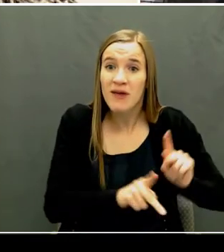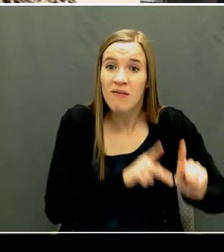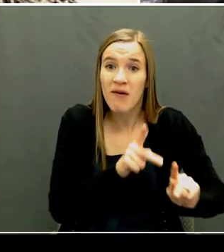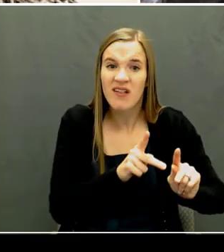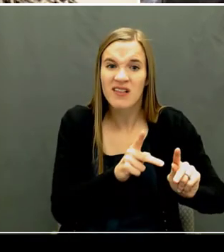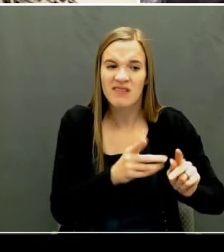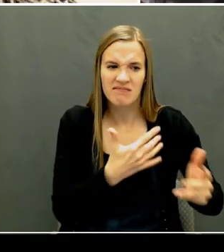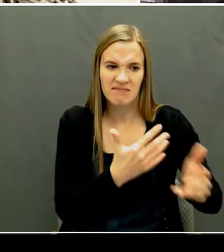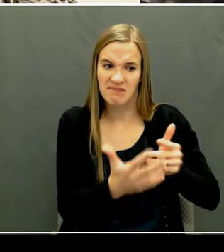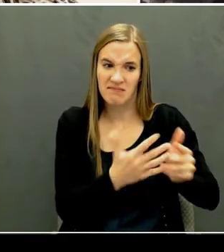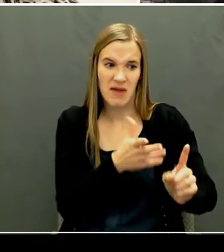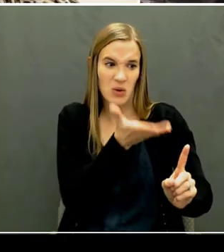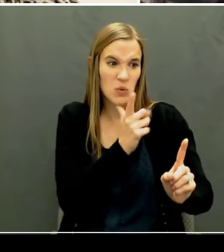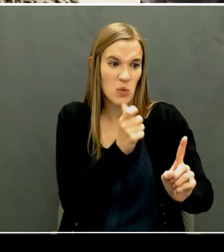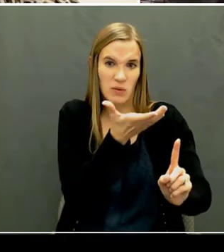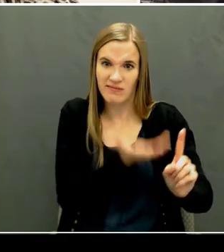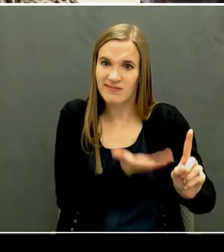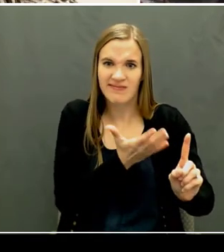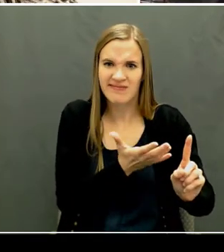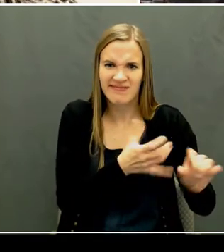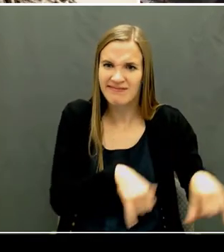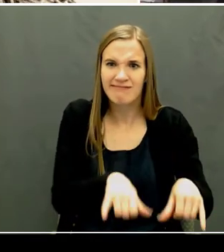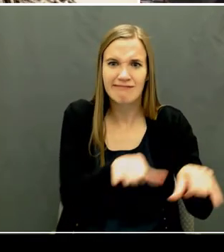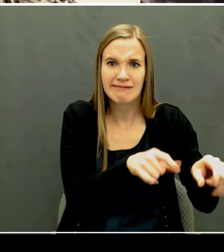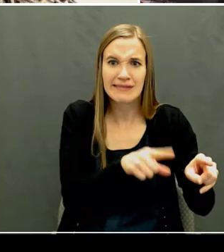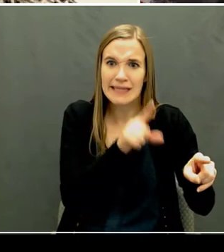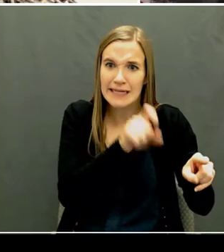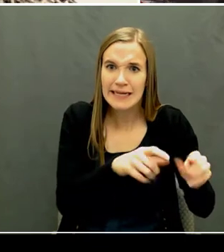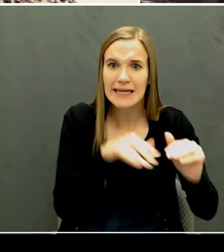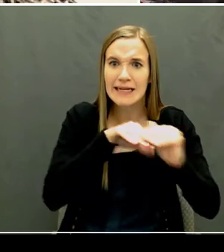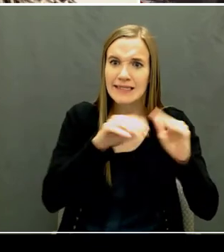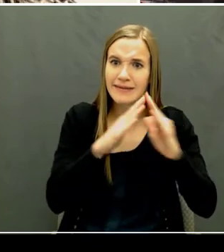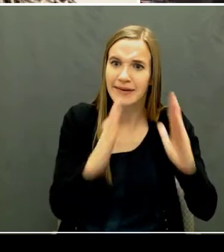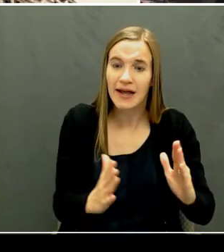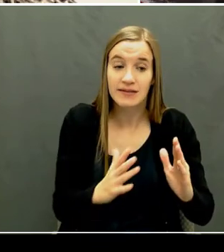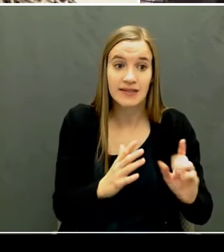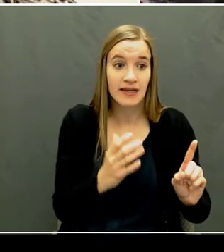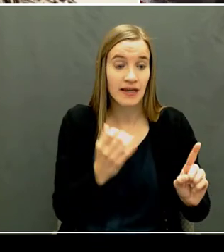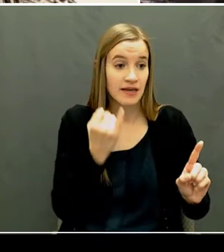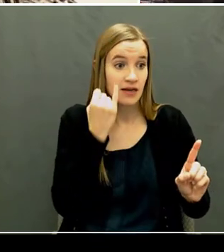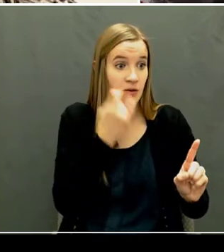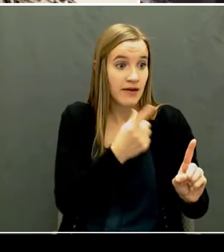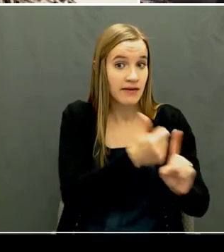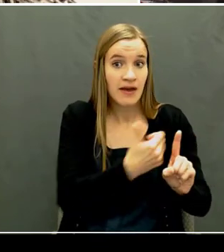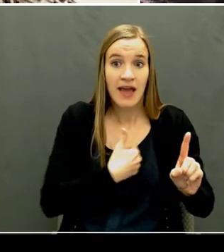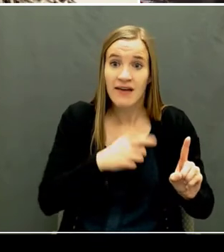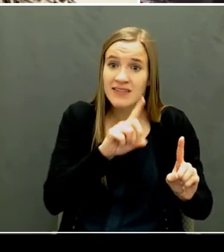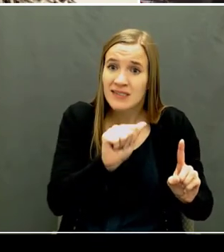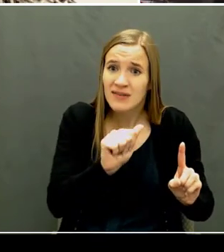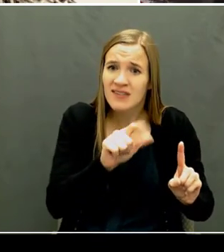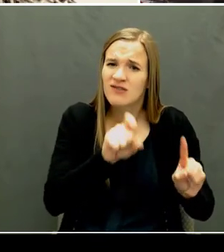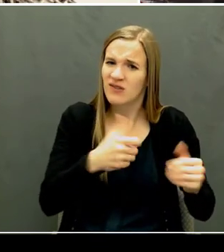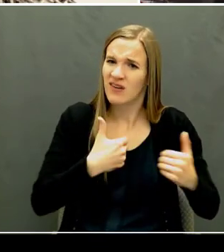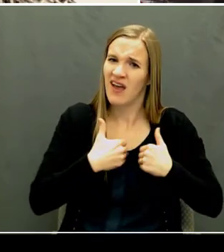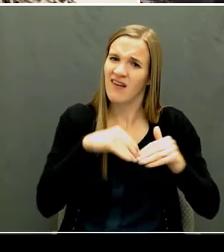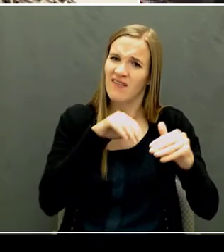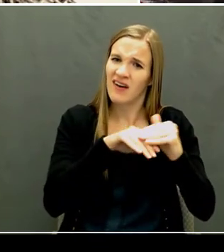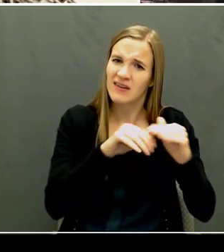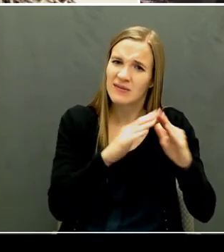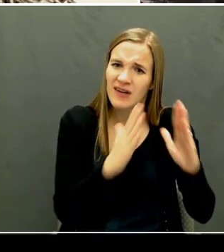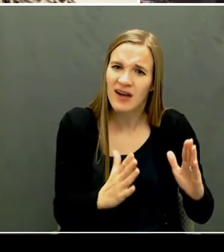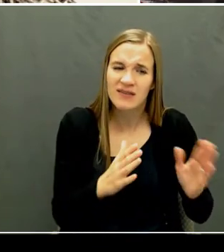address like, the school to prison pipeline, we have to address, you know, police brutality and